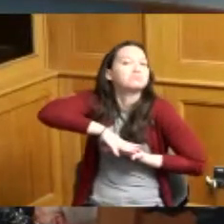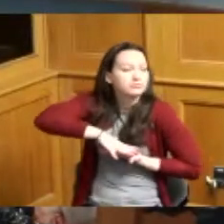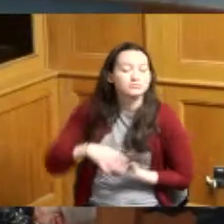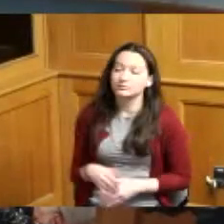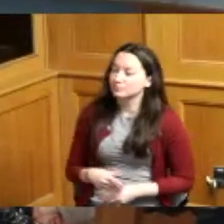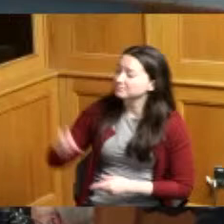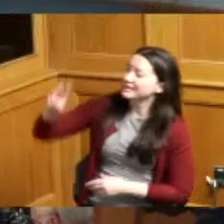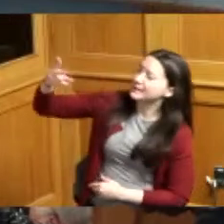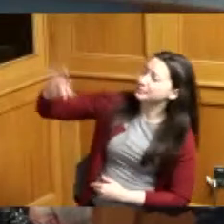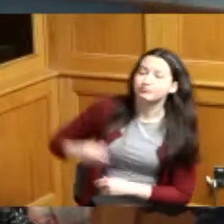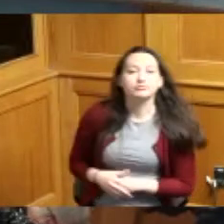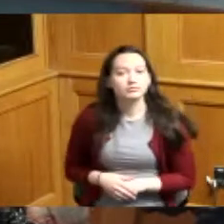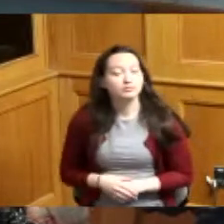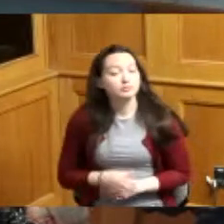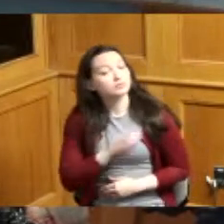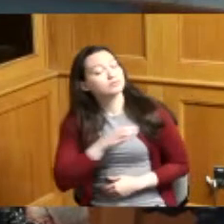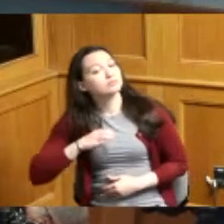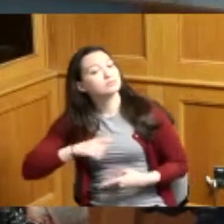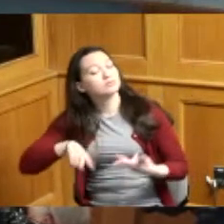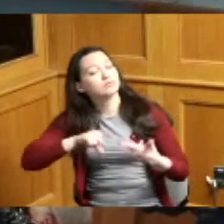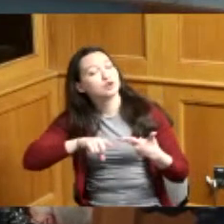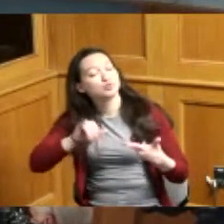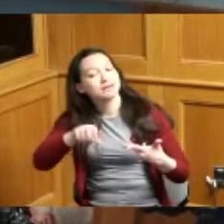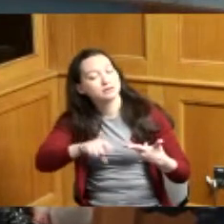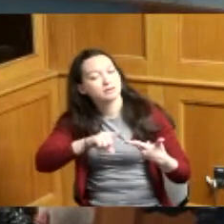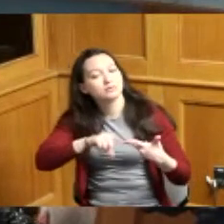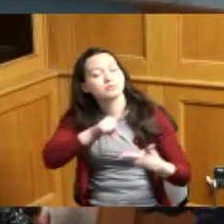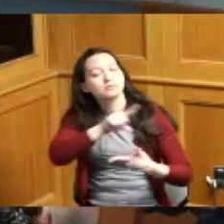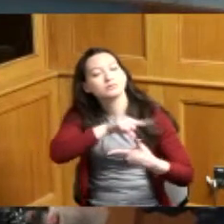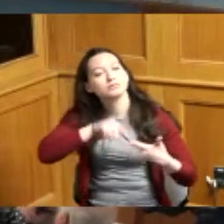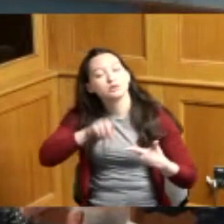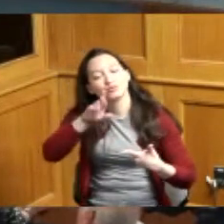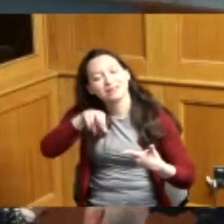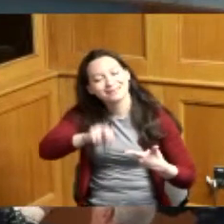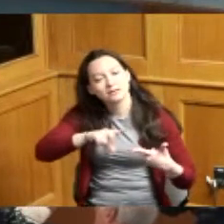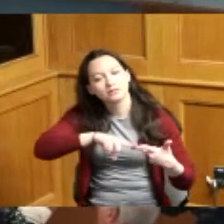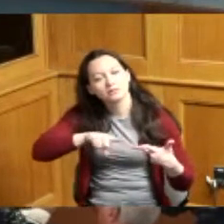second Commissioner Summerow Dumas yes Commissioner Reece yes Commissioner dre